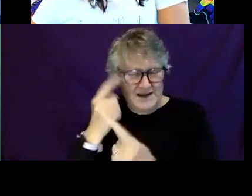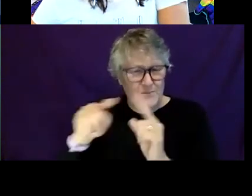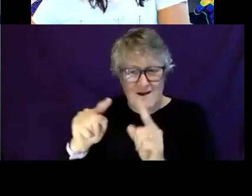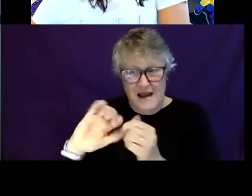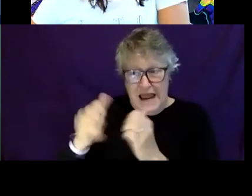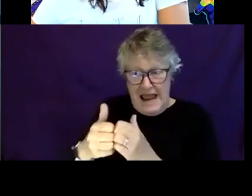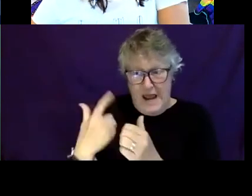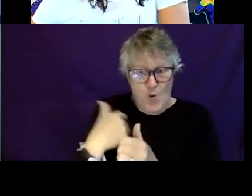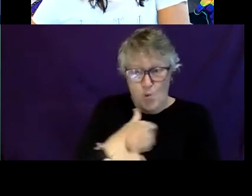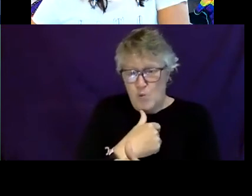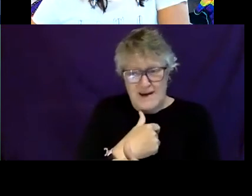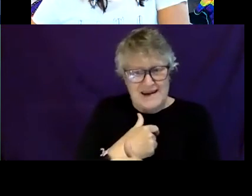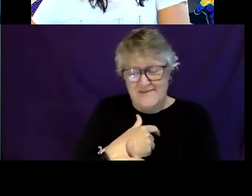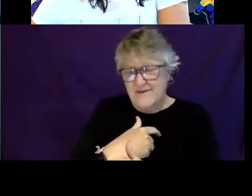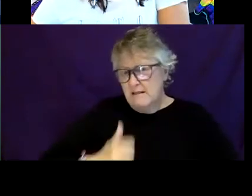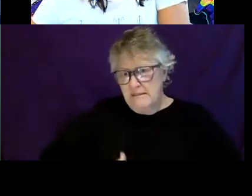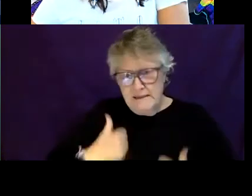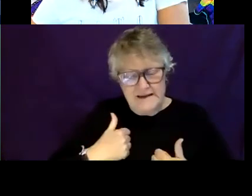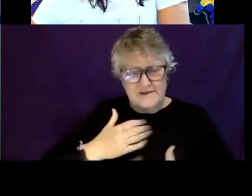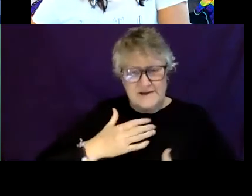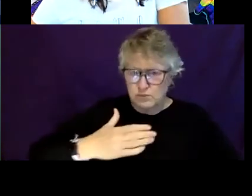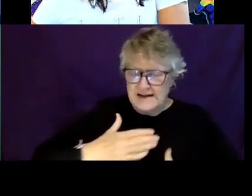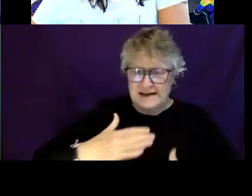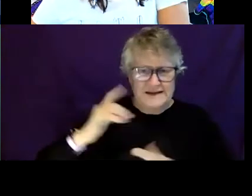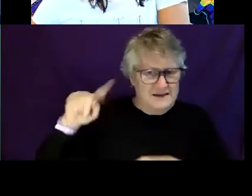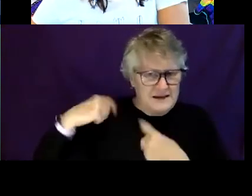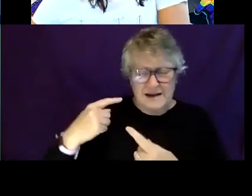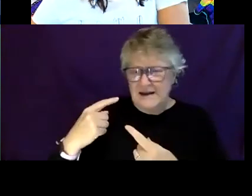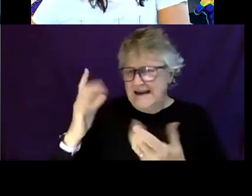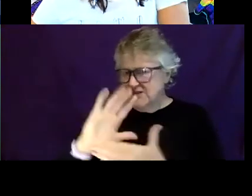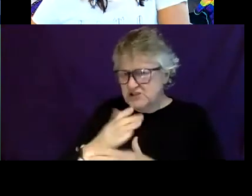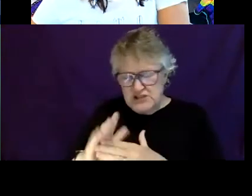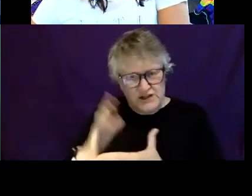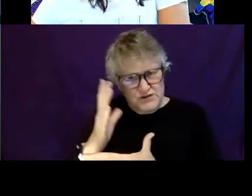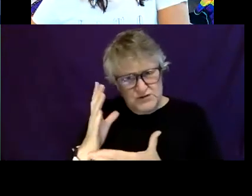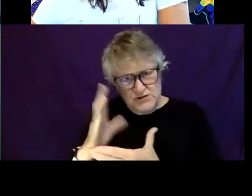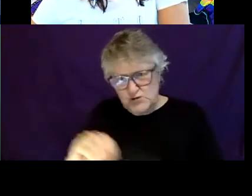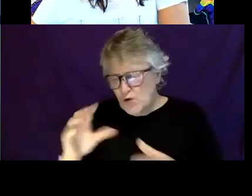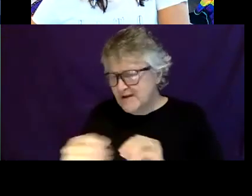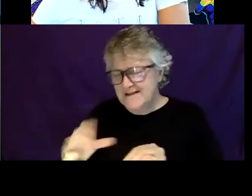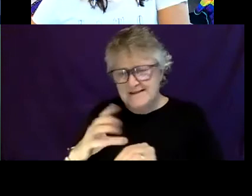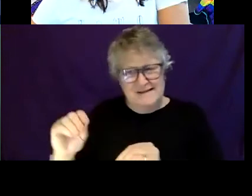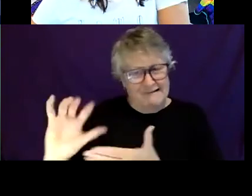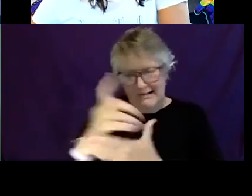and breathed and communicated and collected data and shared stories and experiences for generations.